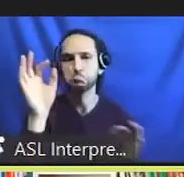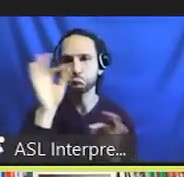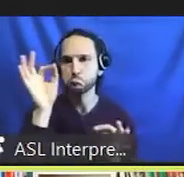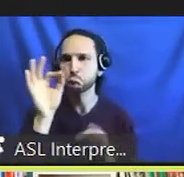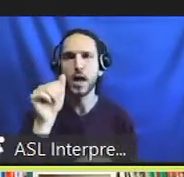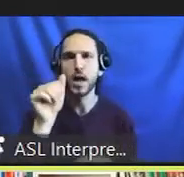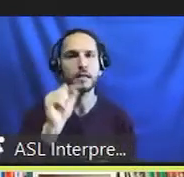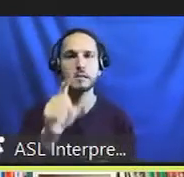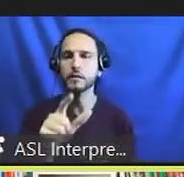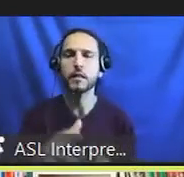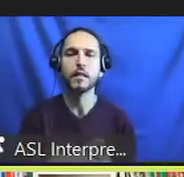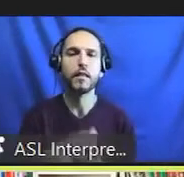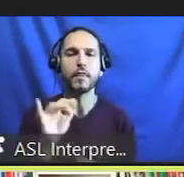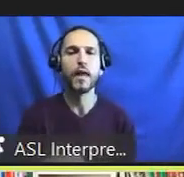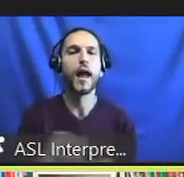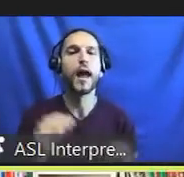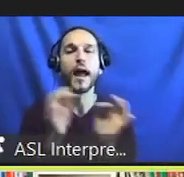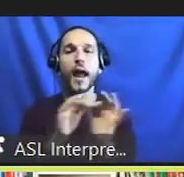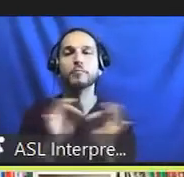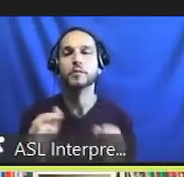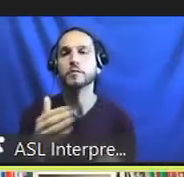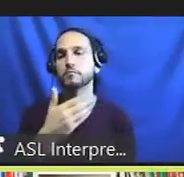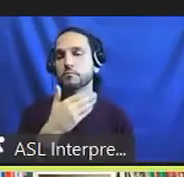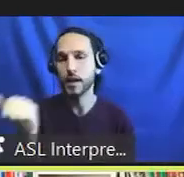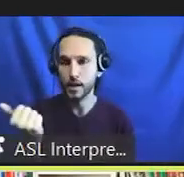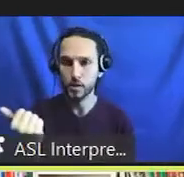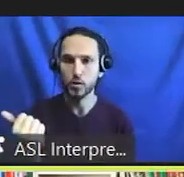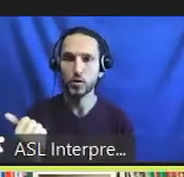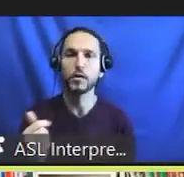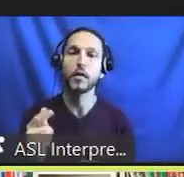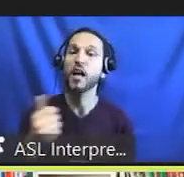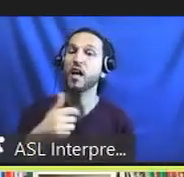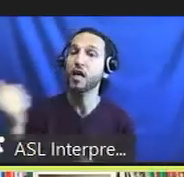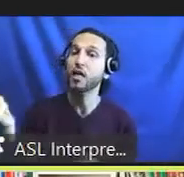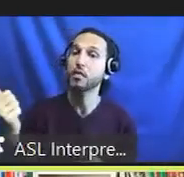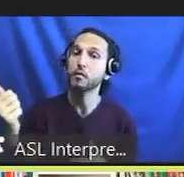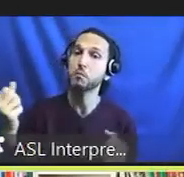So captioning is a better option for them. Those fluent in ASL, on the other hand,